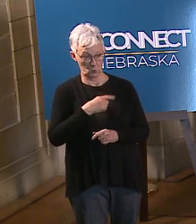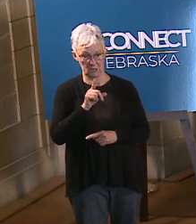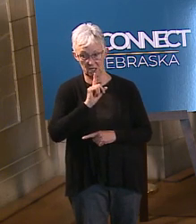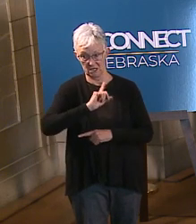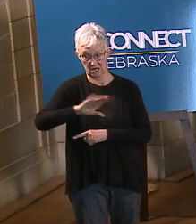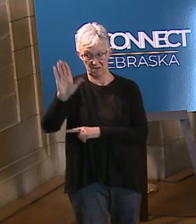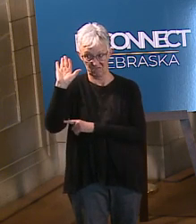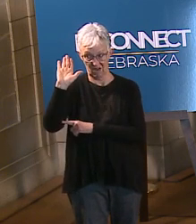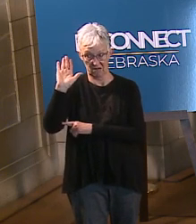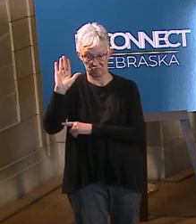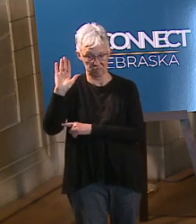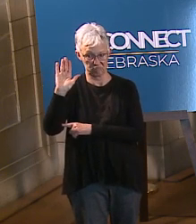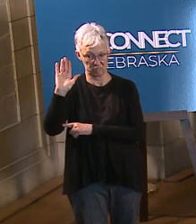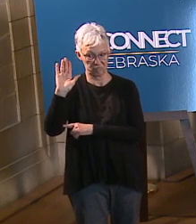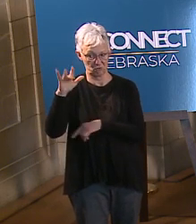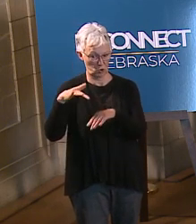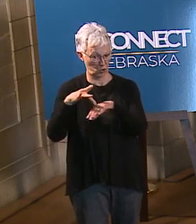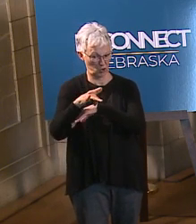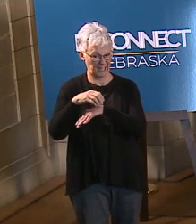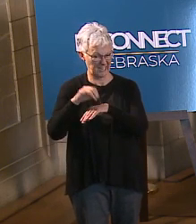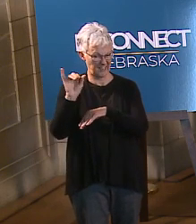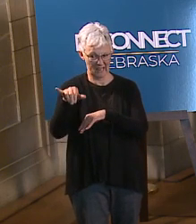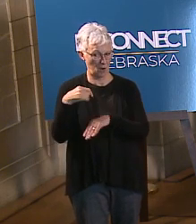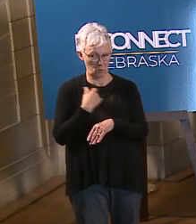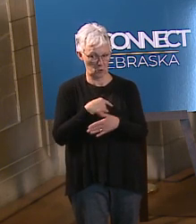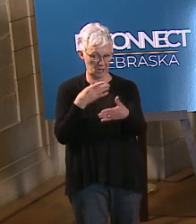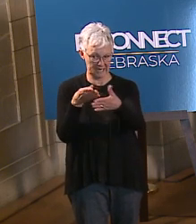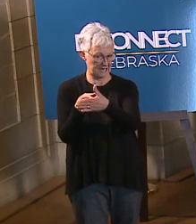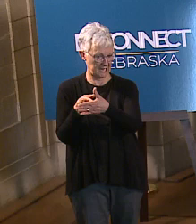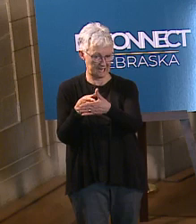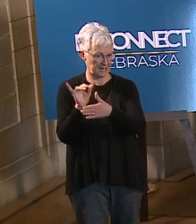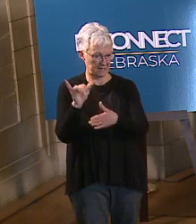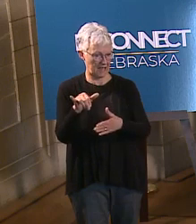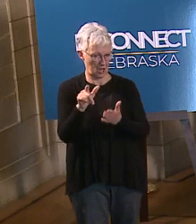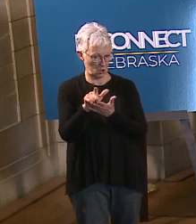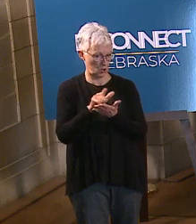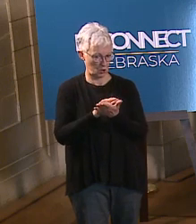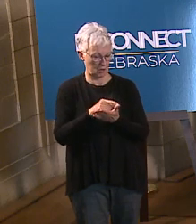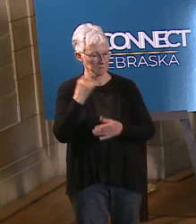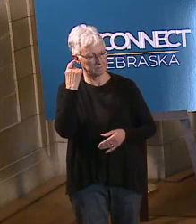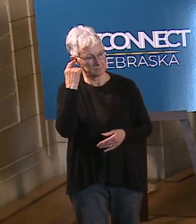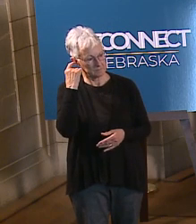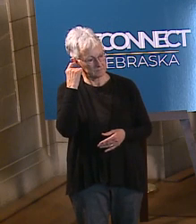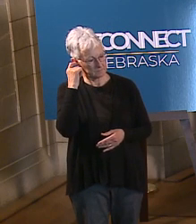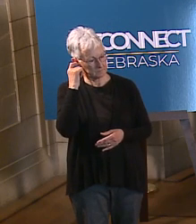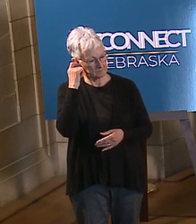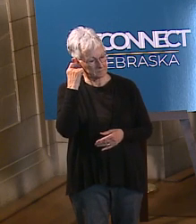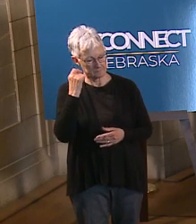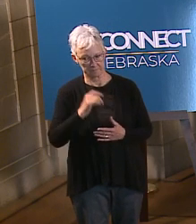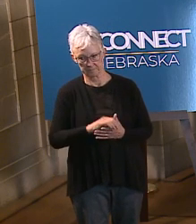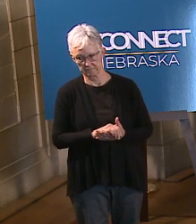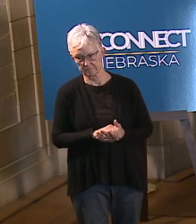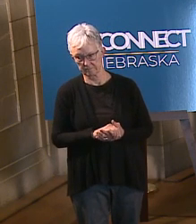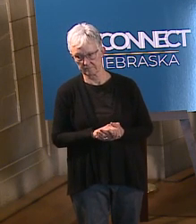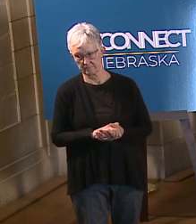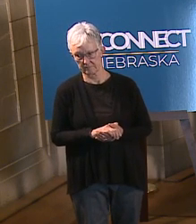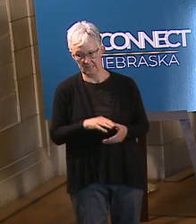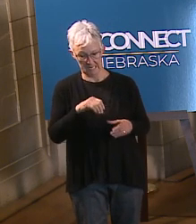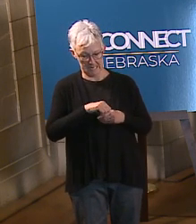HUMAN SERVICES AND MY OFFICE OPPOSE LB376, WE TESTIFIED EARLY